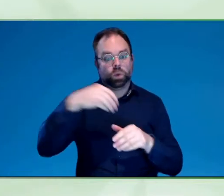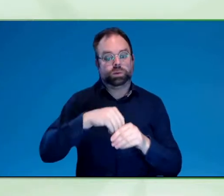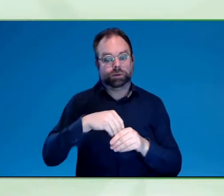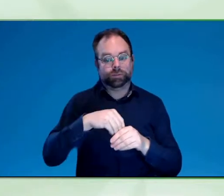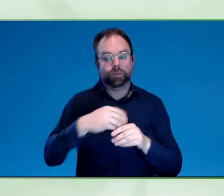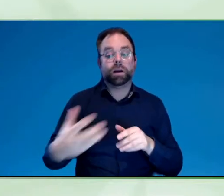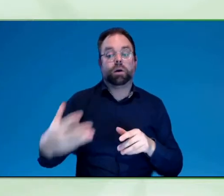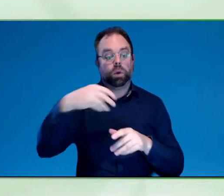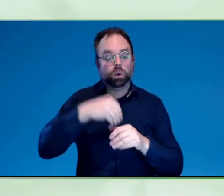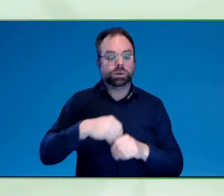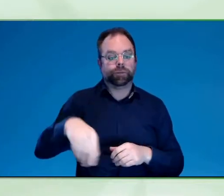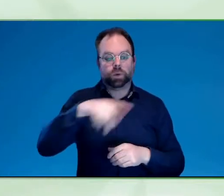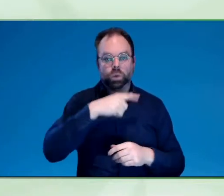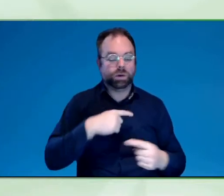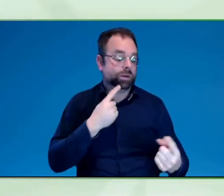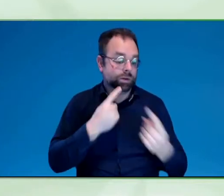in Kenya so you work internationally?